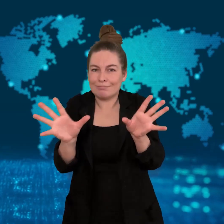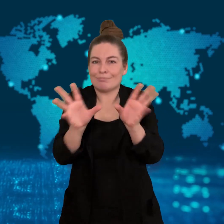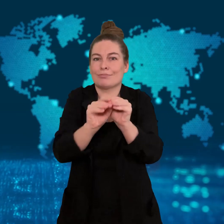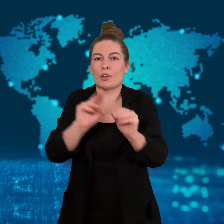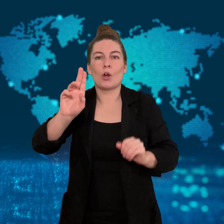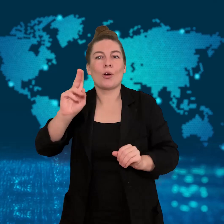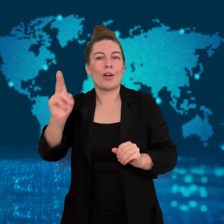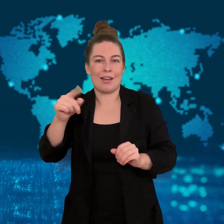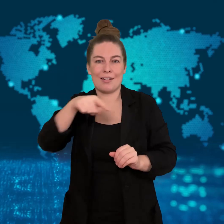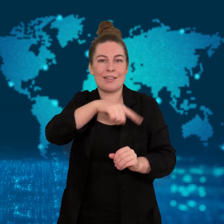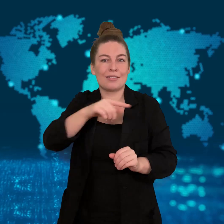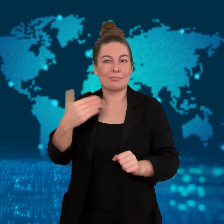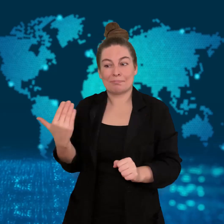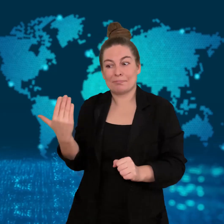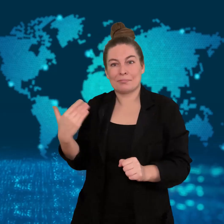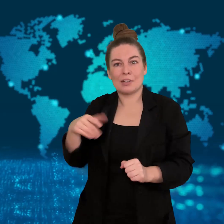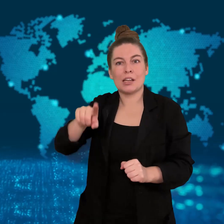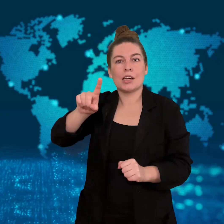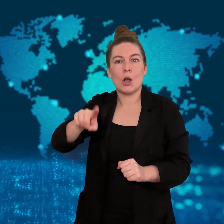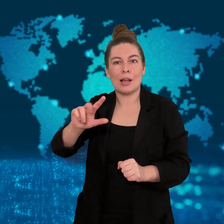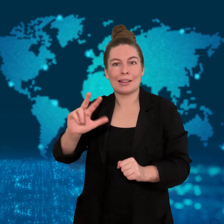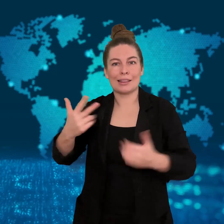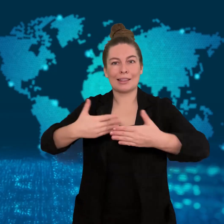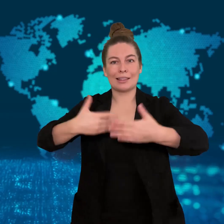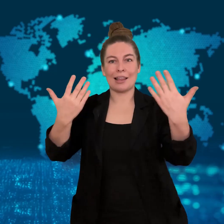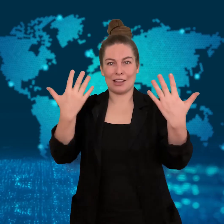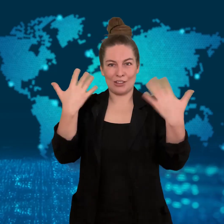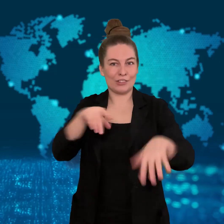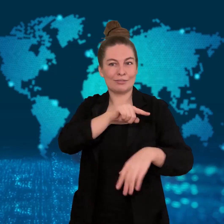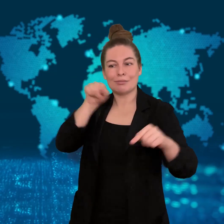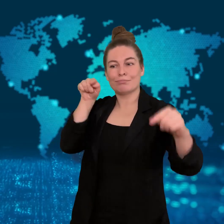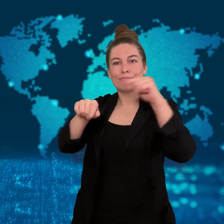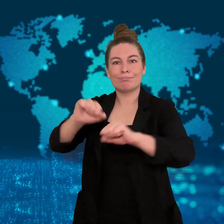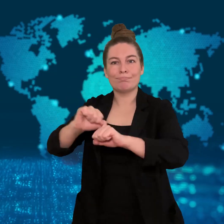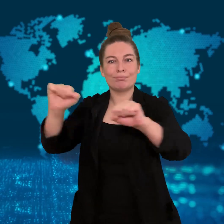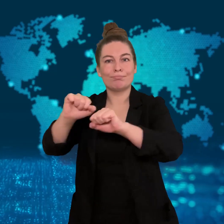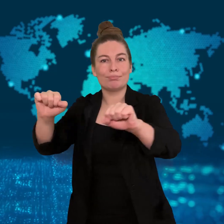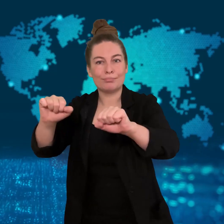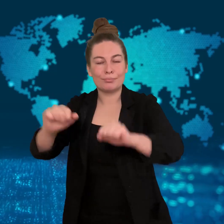The US and the UK cooperated in one airstrike on January 3rd.